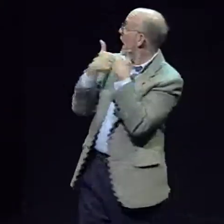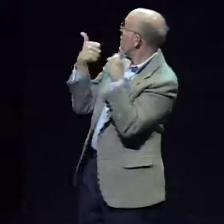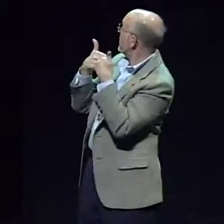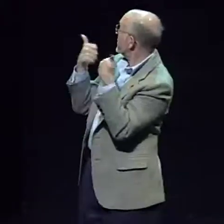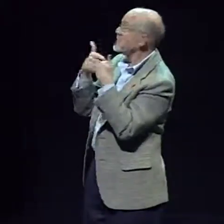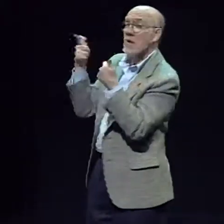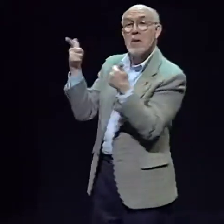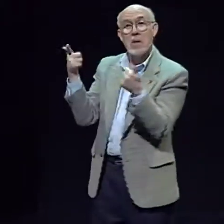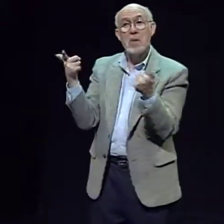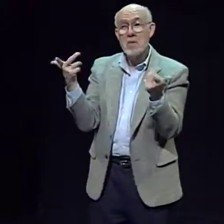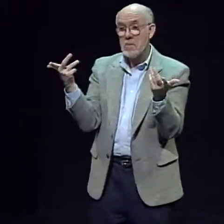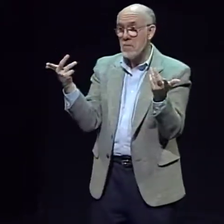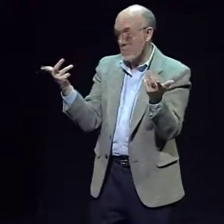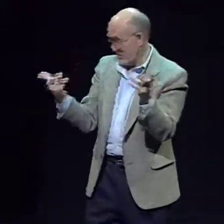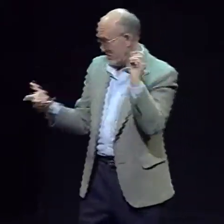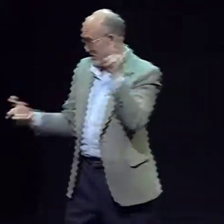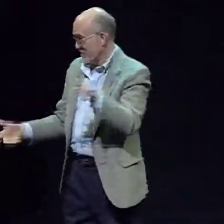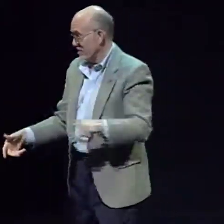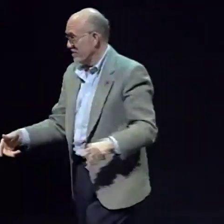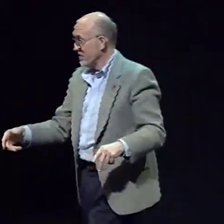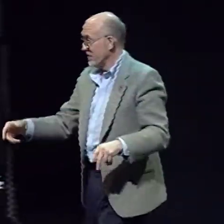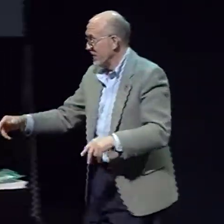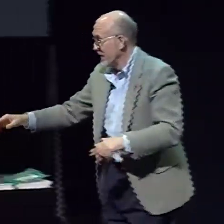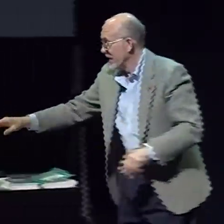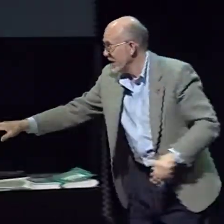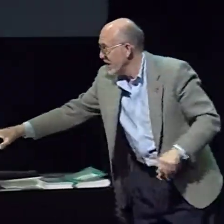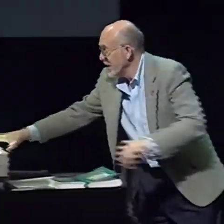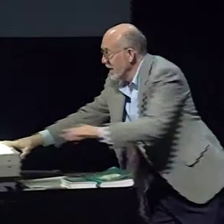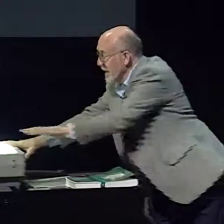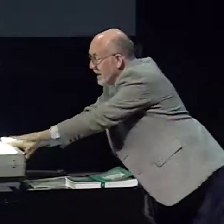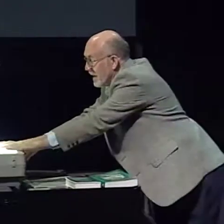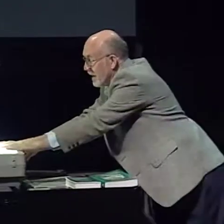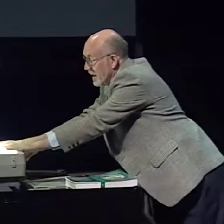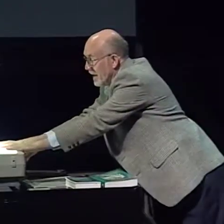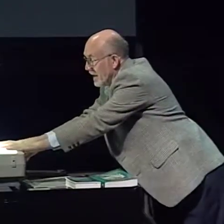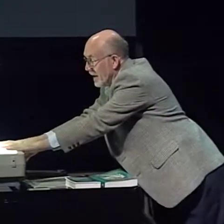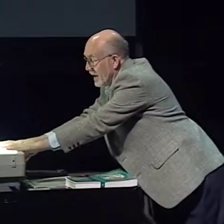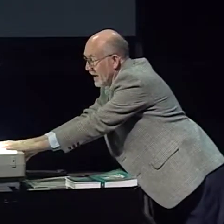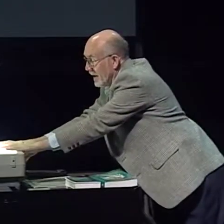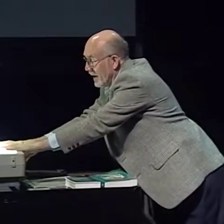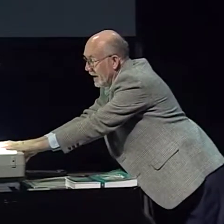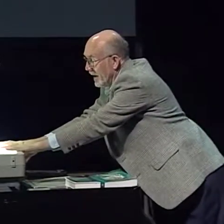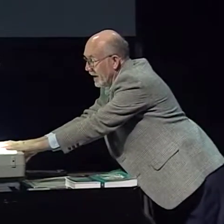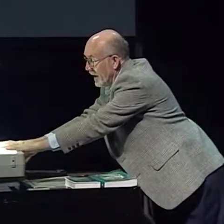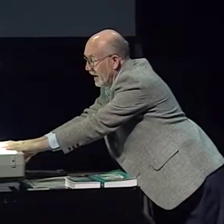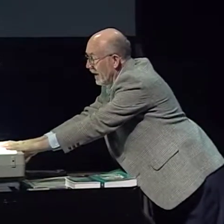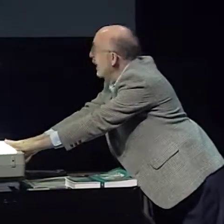WOULD YOU AGREE THAT PLAY IS PART OF PLAYING GAMES? OK. NEXT.